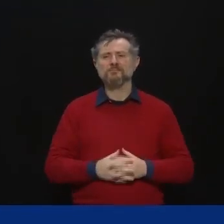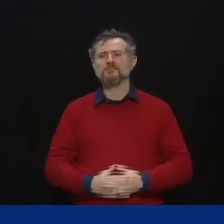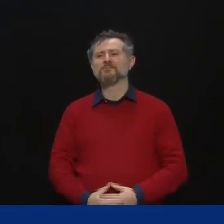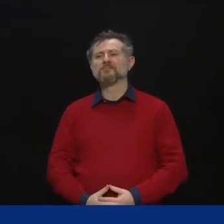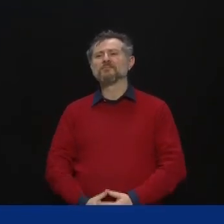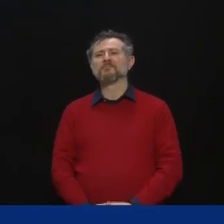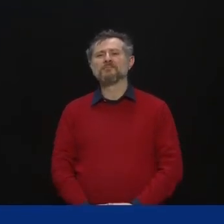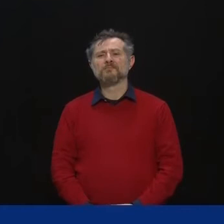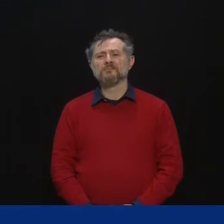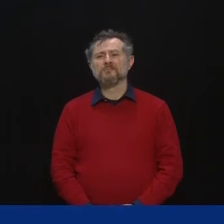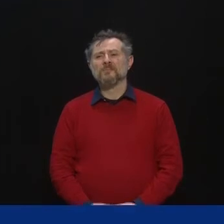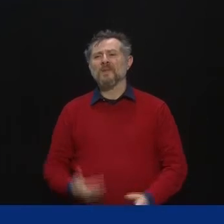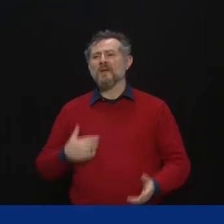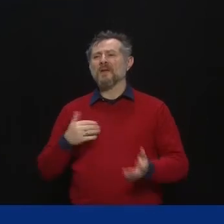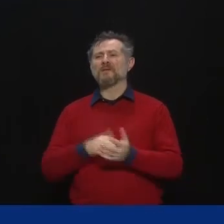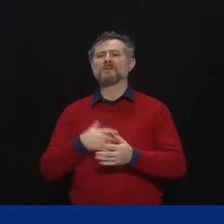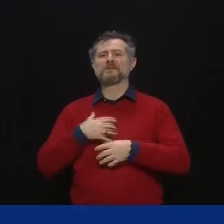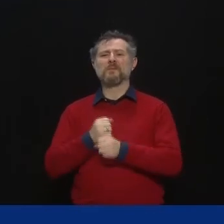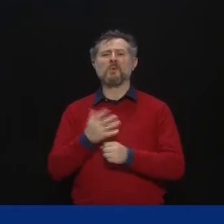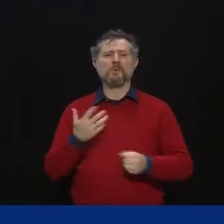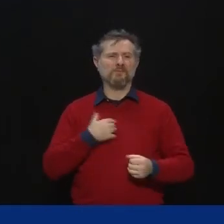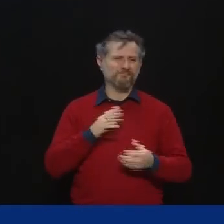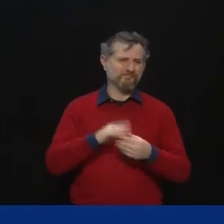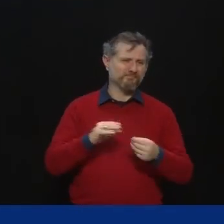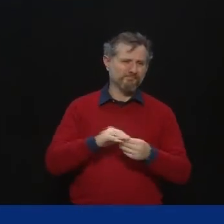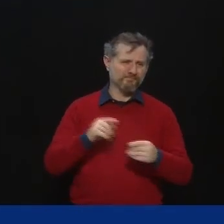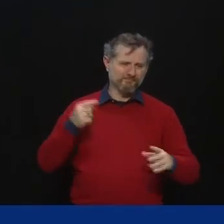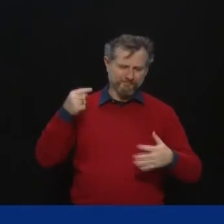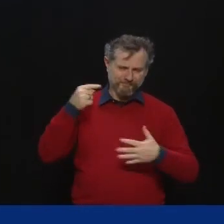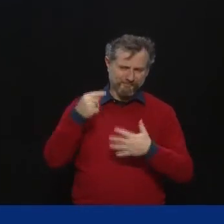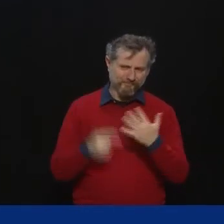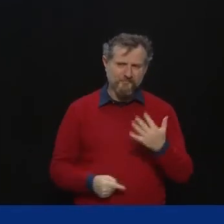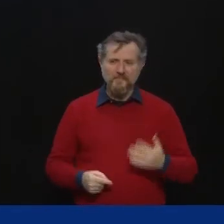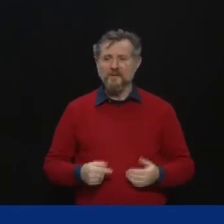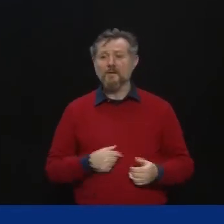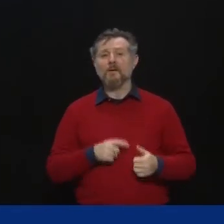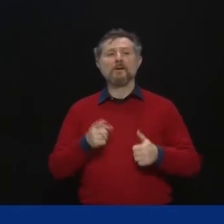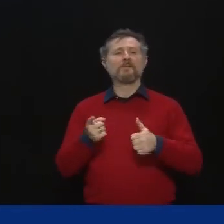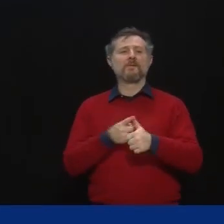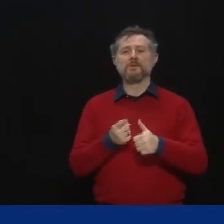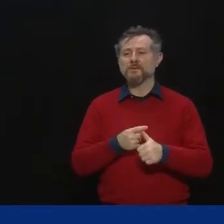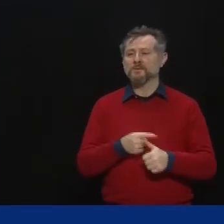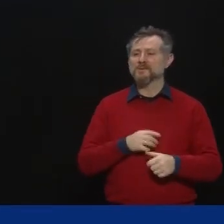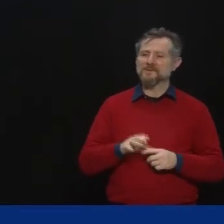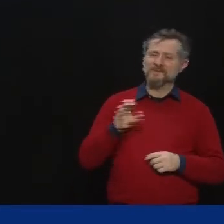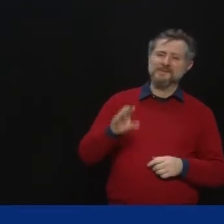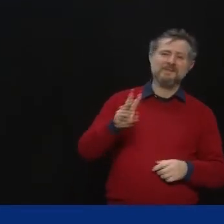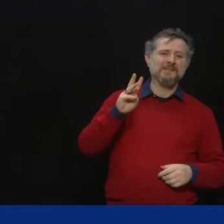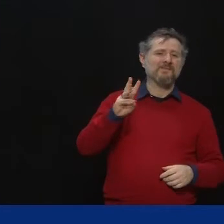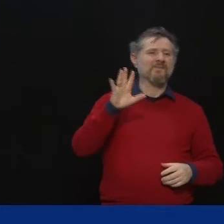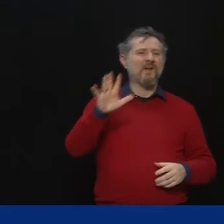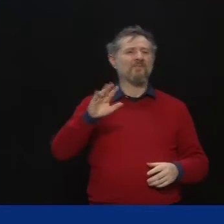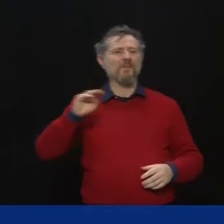THIS COULD CHANGE, BUT AT LEAST THERE'S SOME STABILITY NOW IN OUR HOSPITAL CAPACITY.